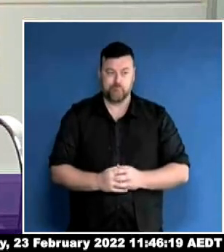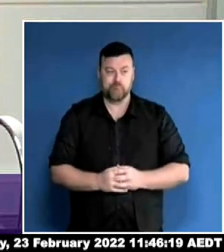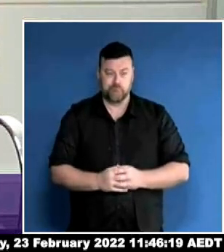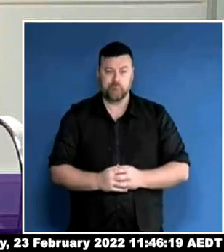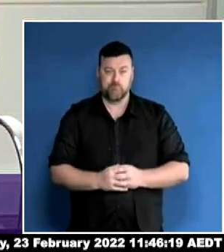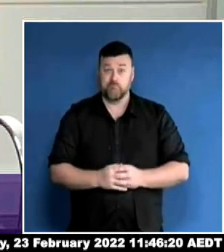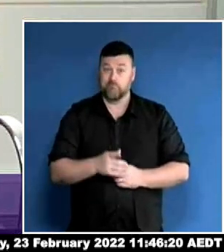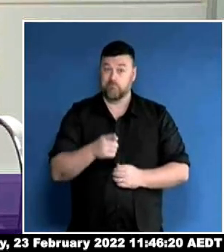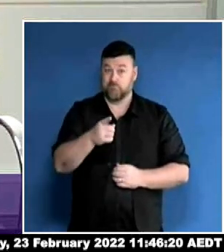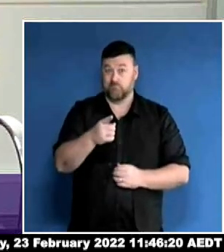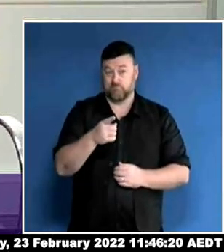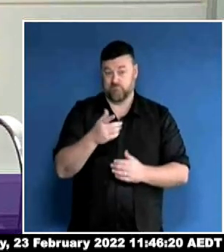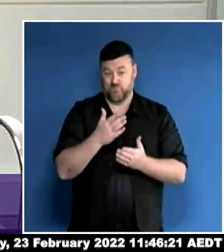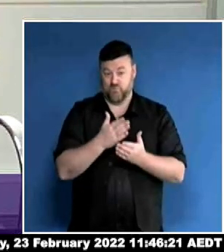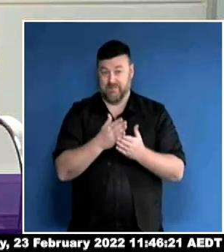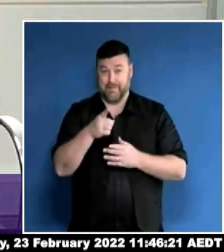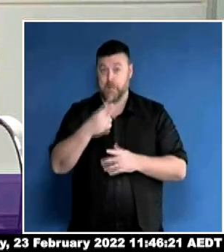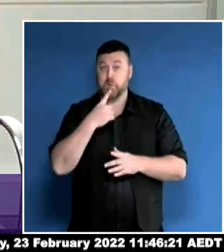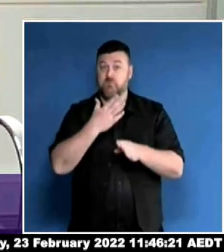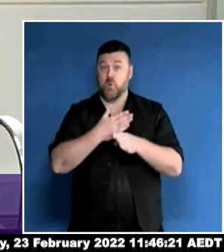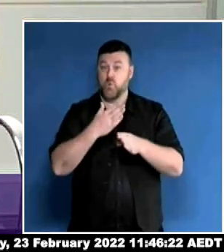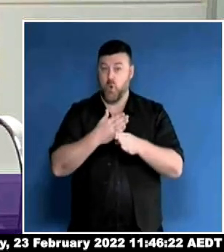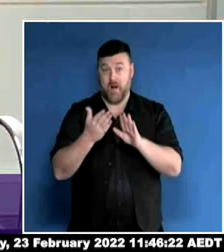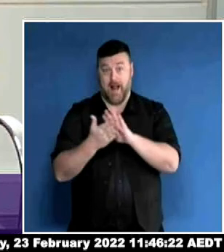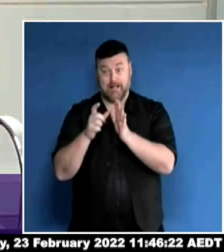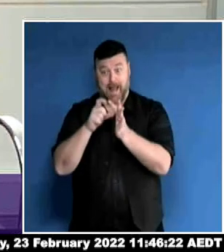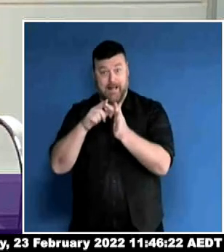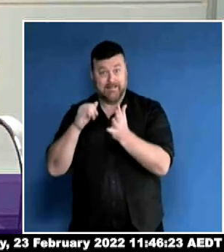If you look at those reports that were mentioned earlier, people are not being placed generally in those.